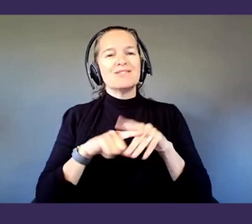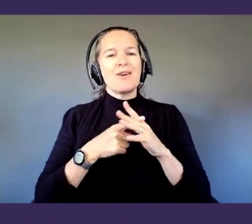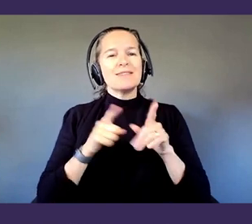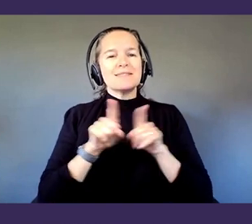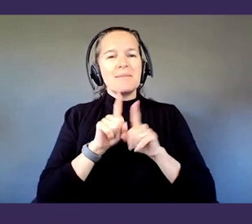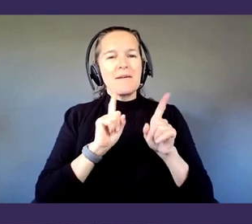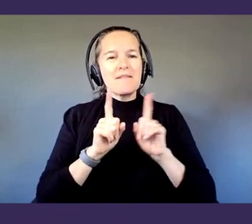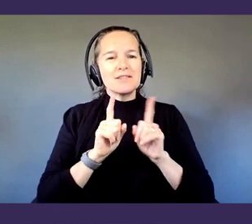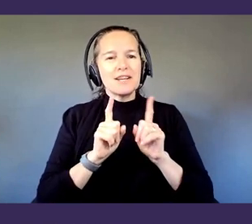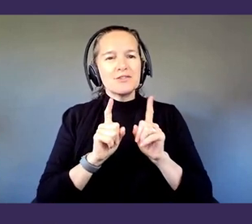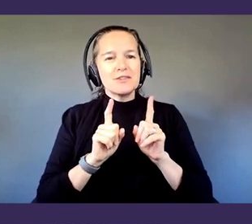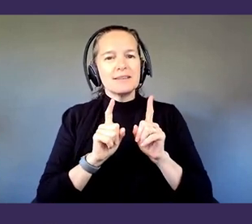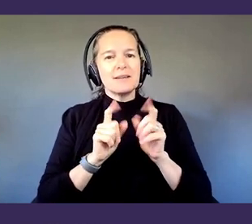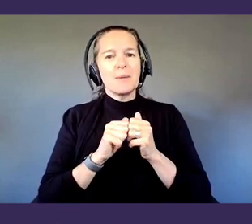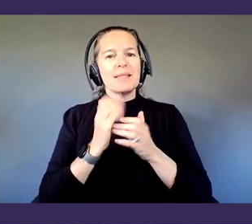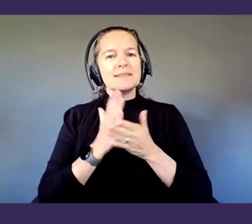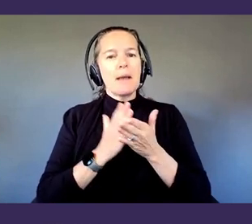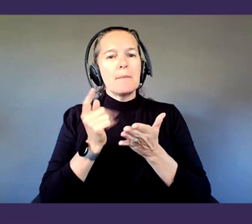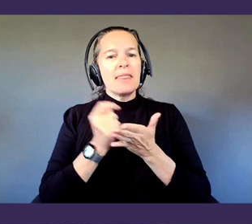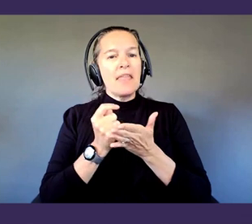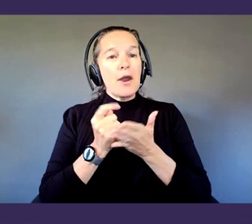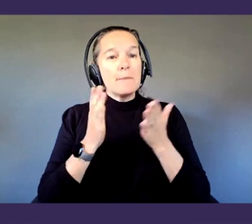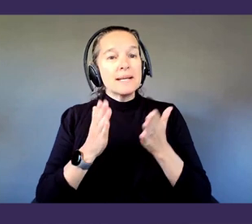with some of therapists that have been there for Karla,